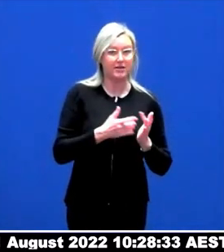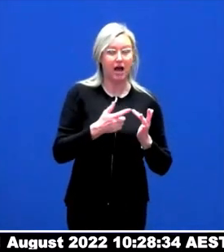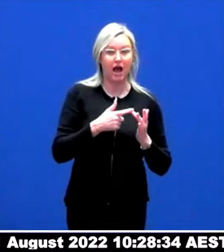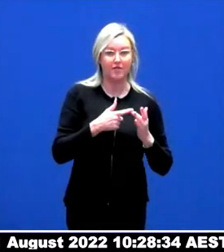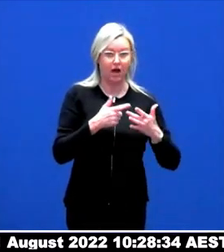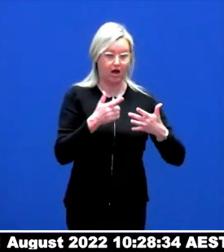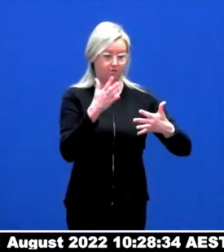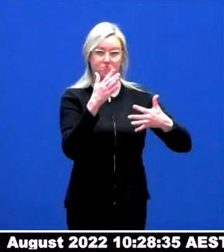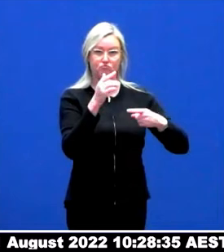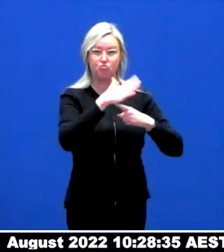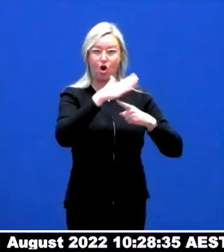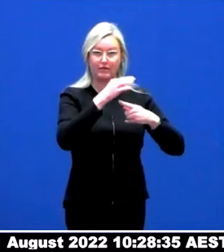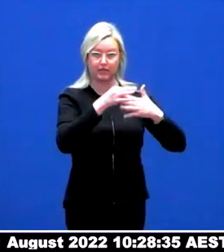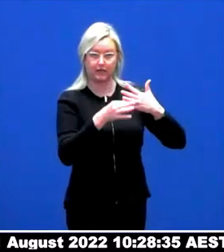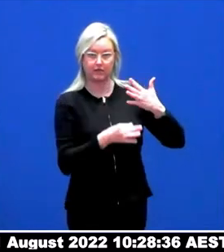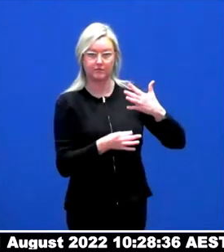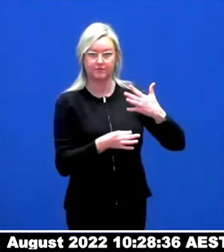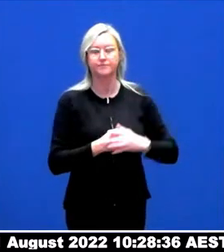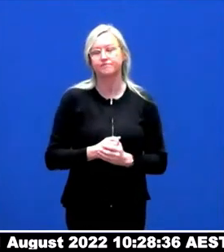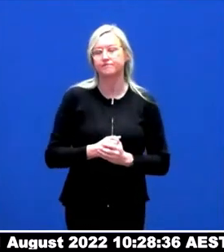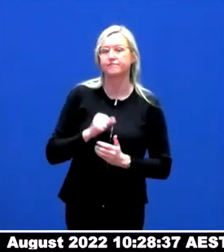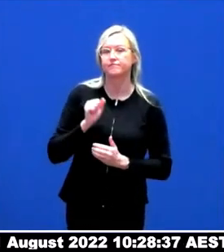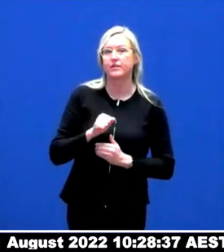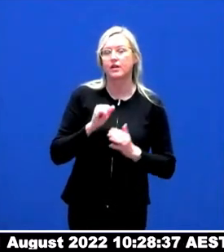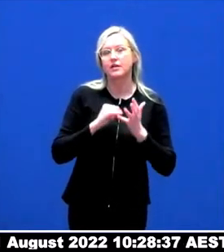Yes, so under the Agreement the states also signed bilateral agreements